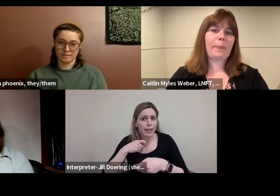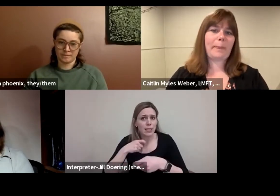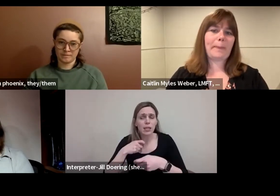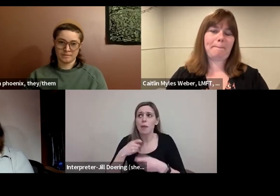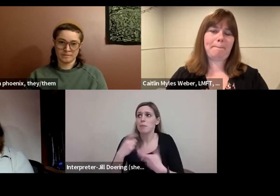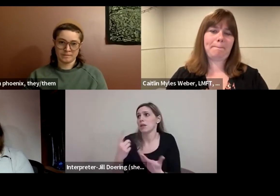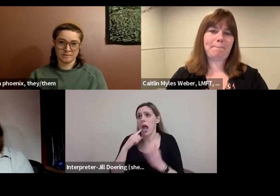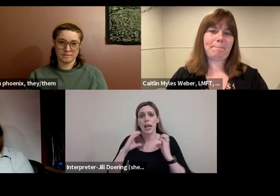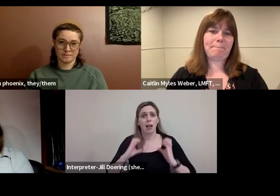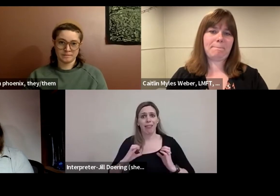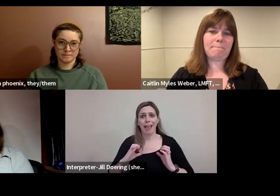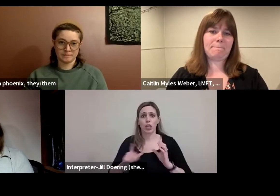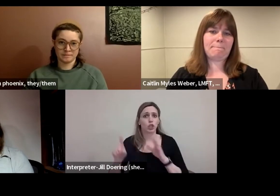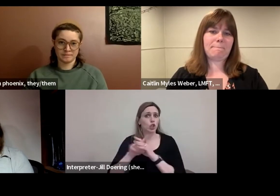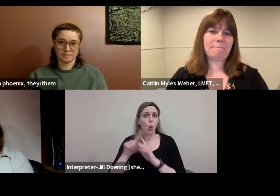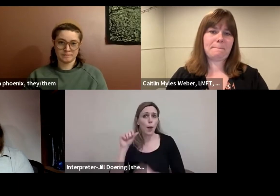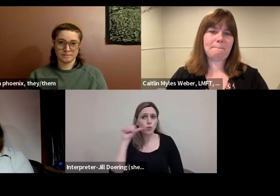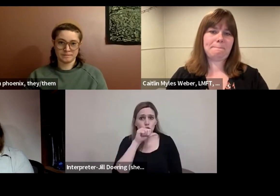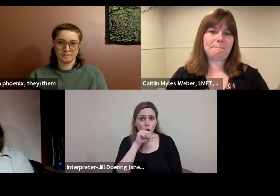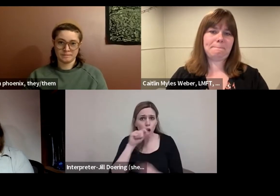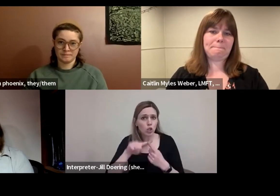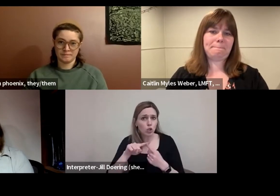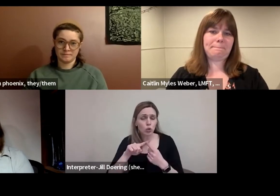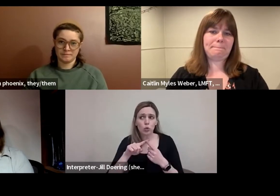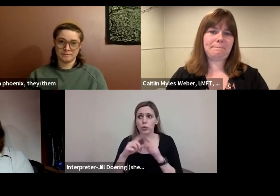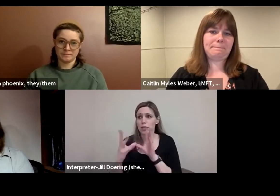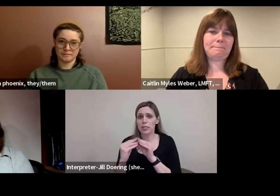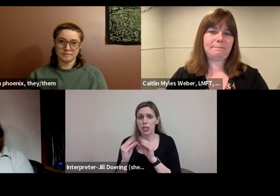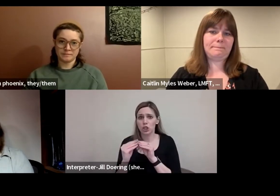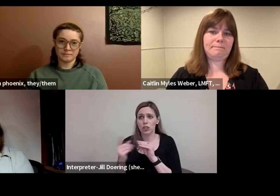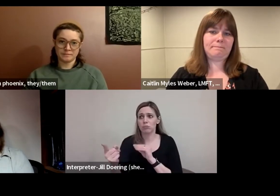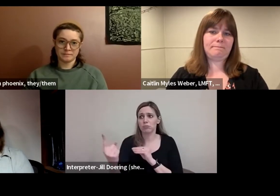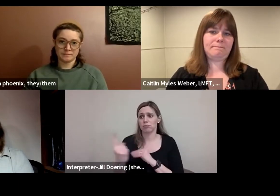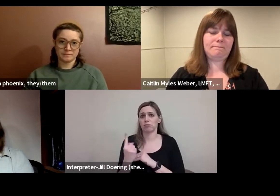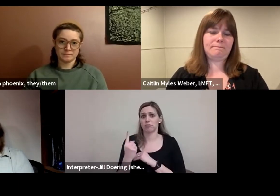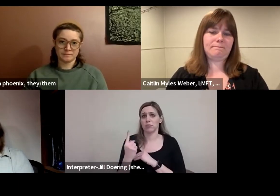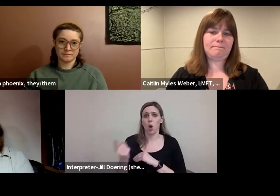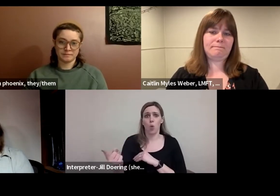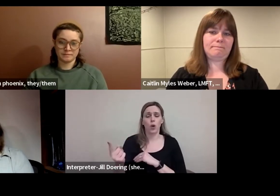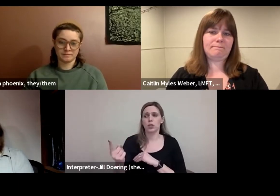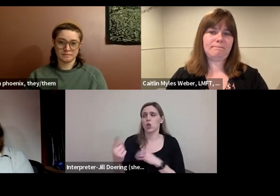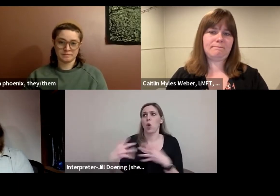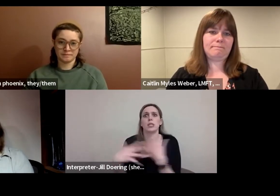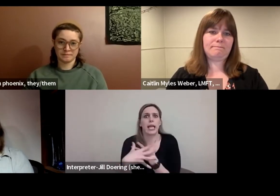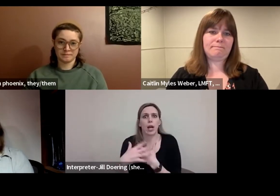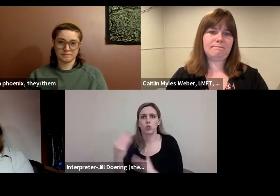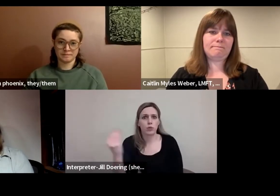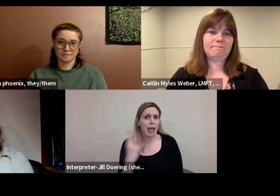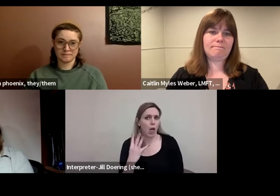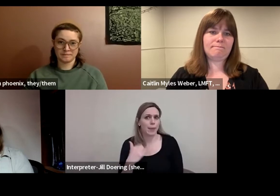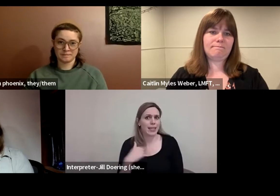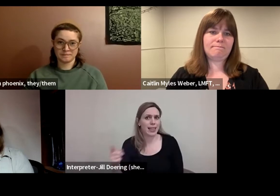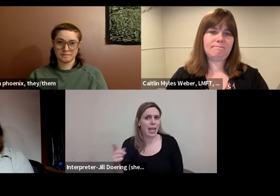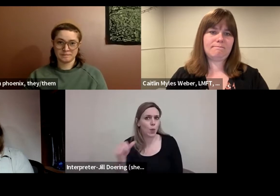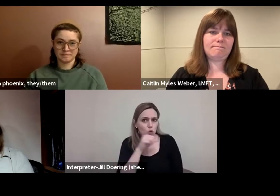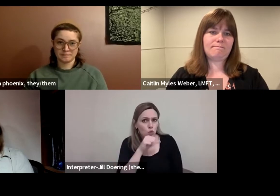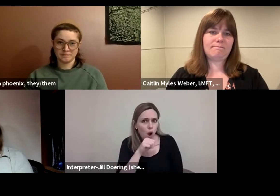to session recently and was so scared to tell me that, so scared to thinking that they're gonna get kicked out a session